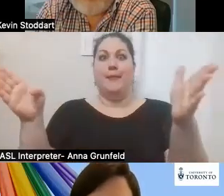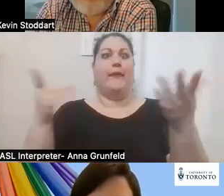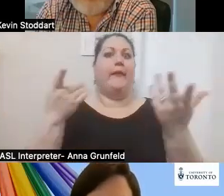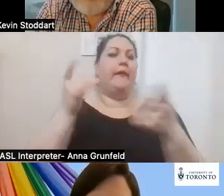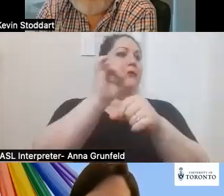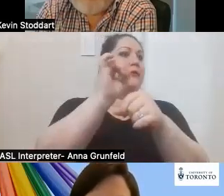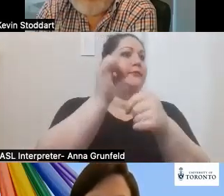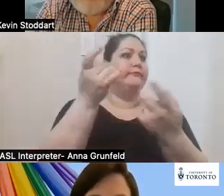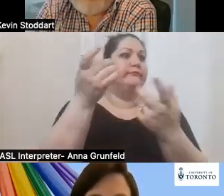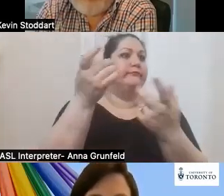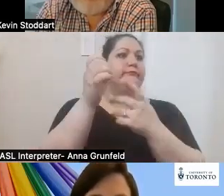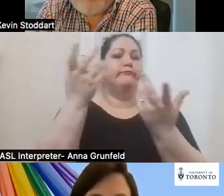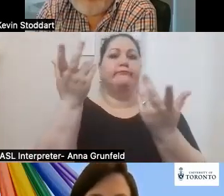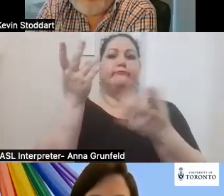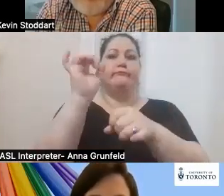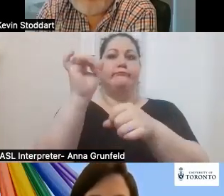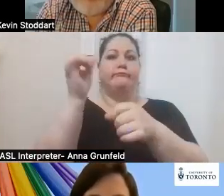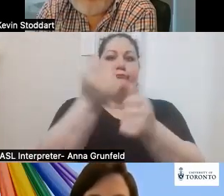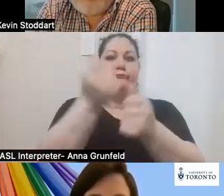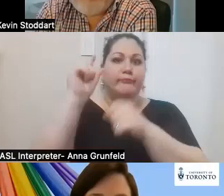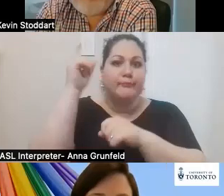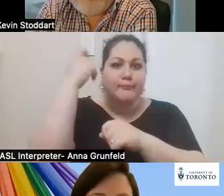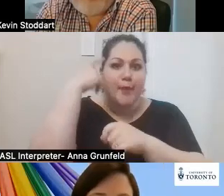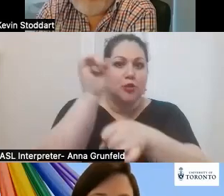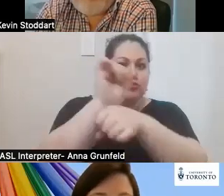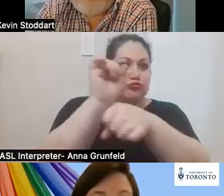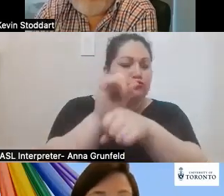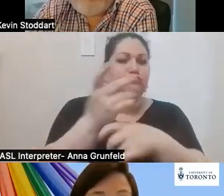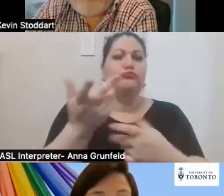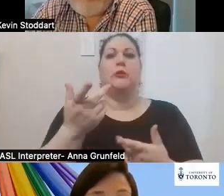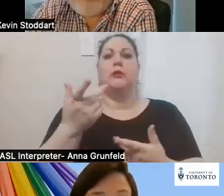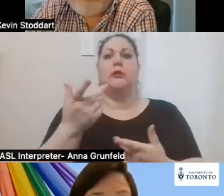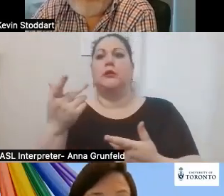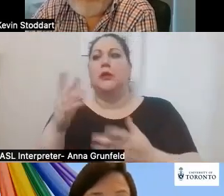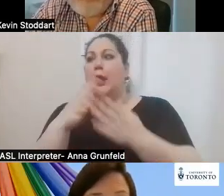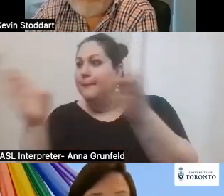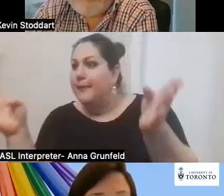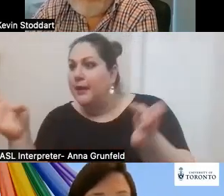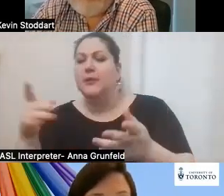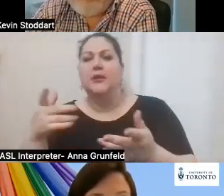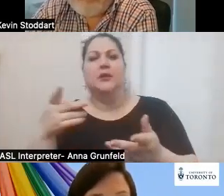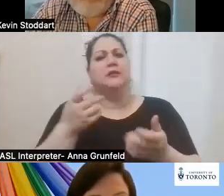help in mitigating the tensions you described for the person with autism navigating those places.